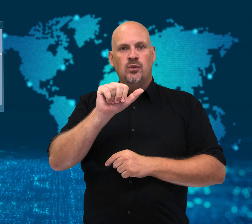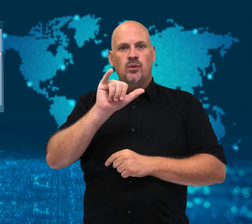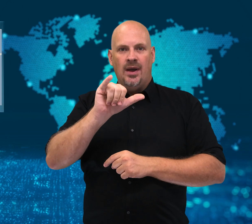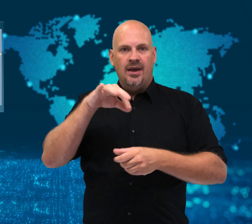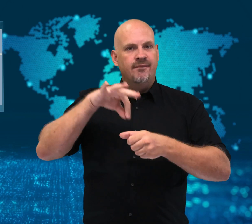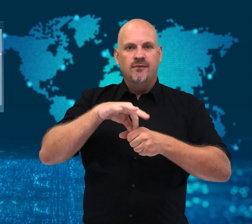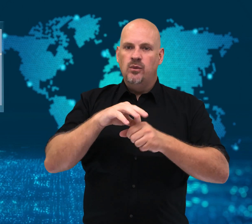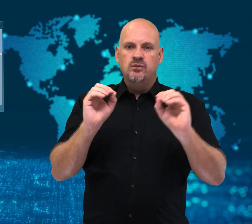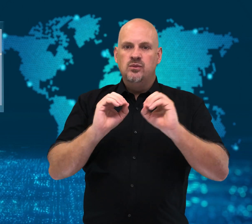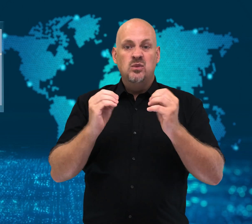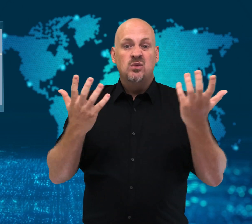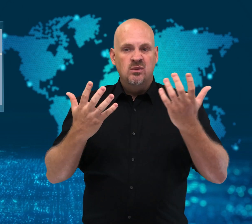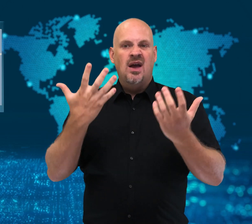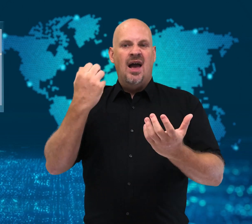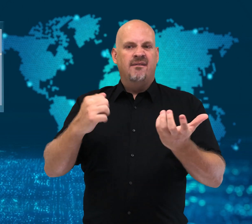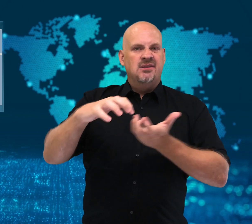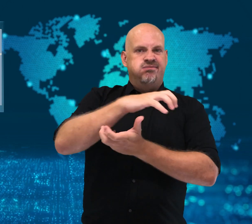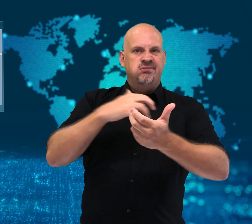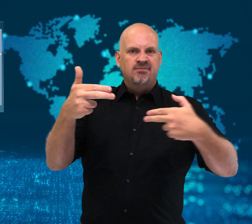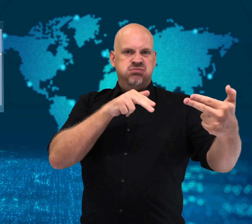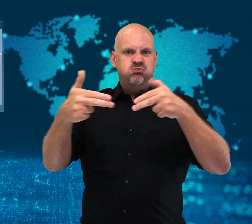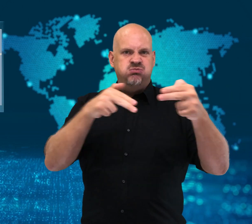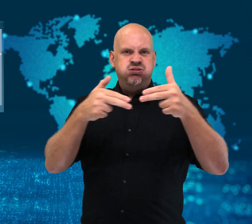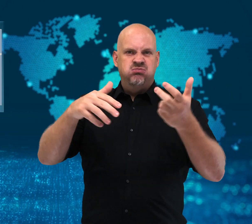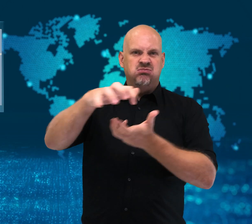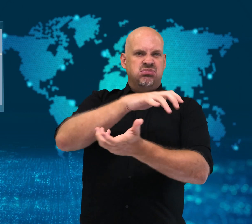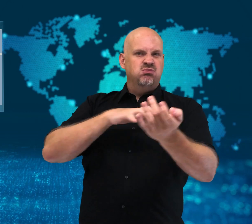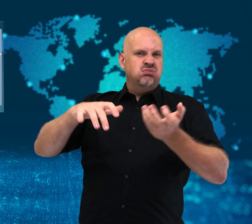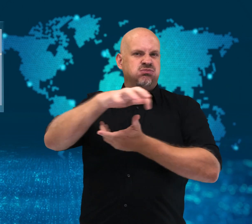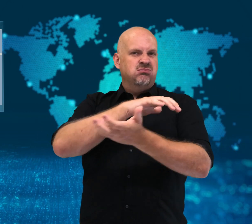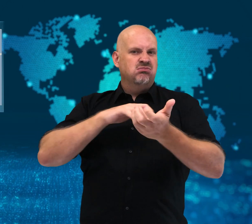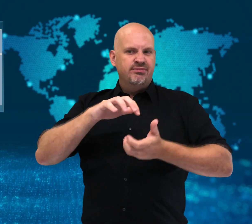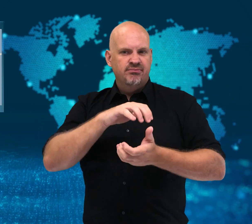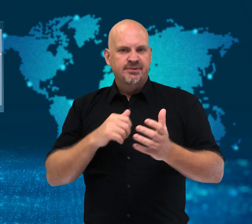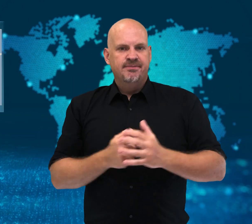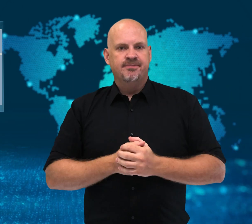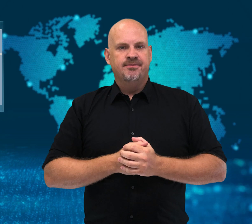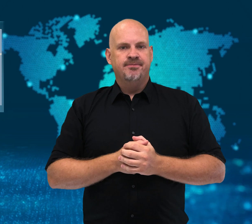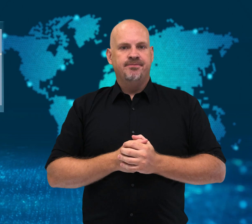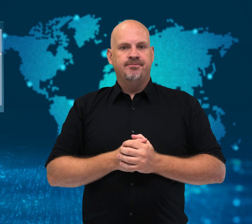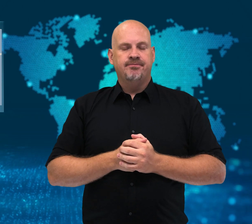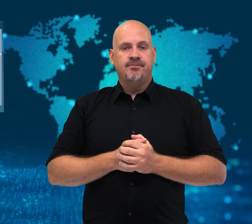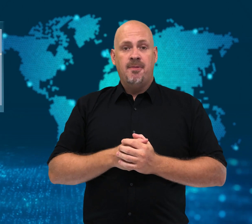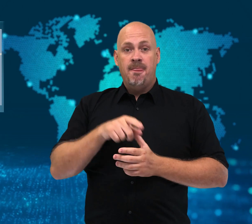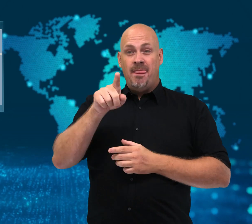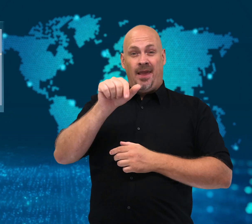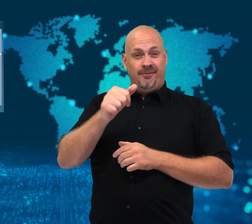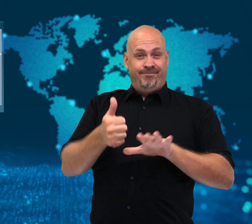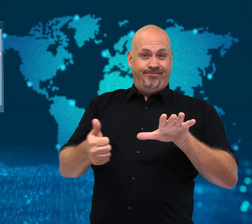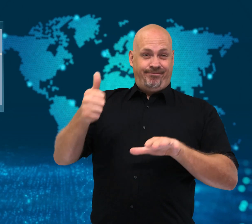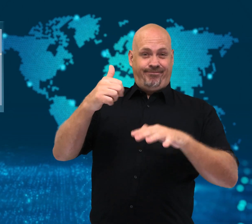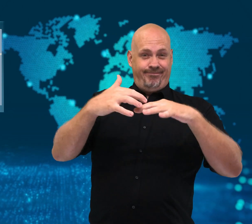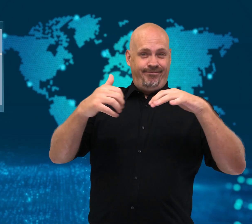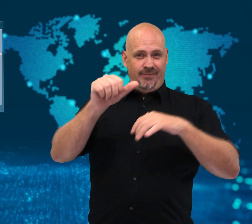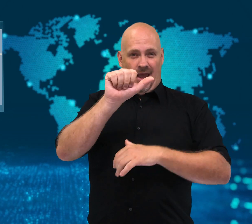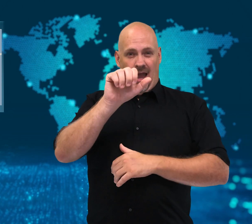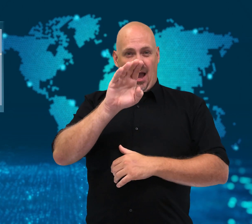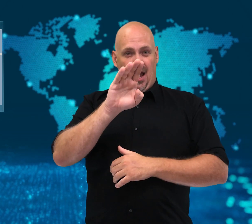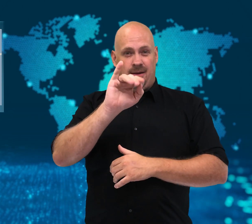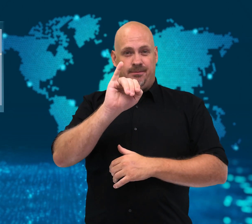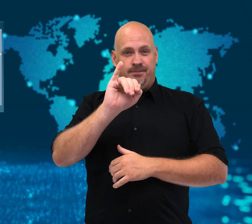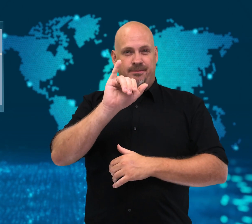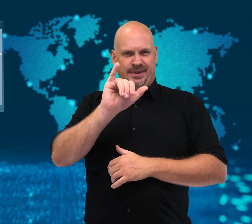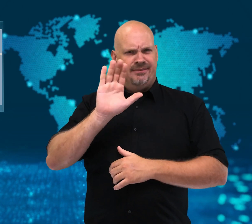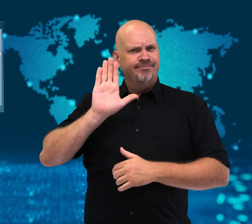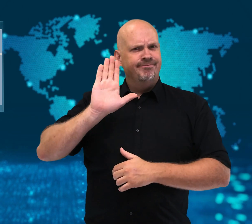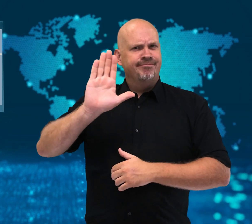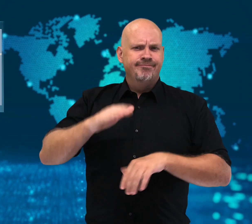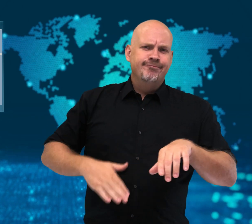Voting also did not take place in Tigray because of the fighting